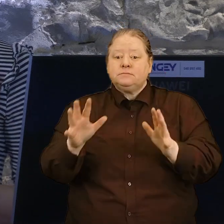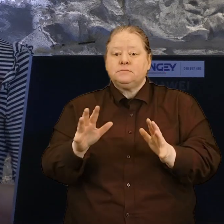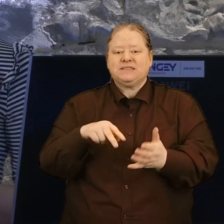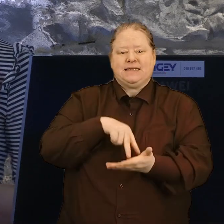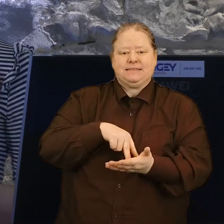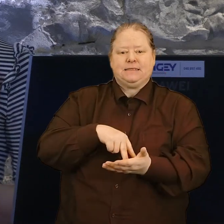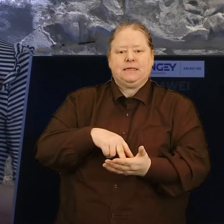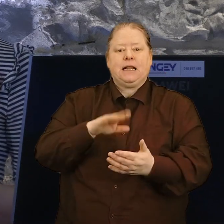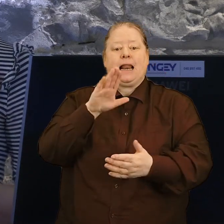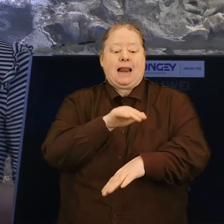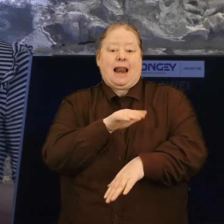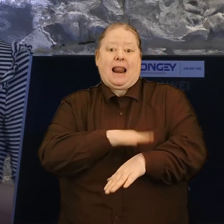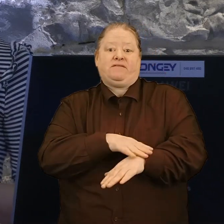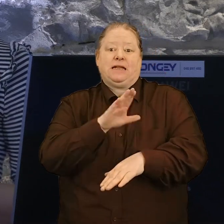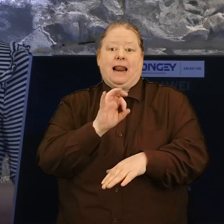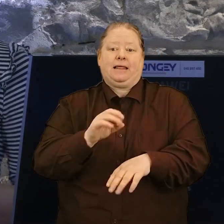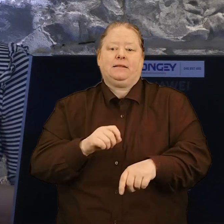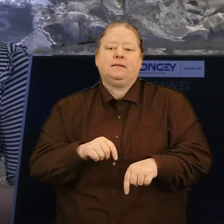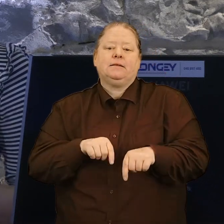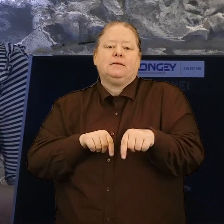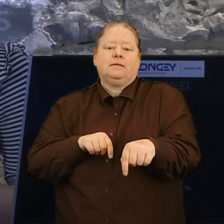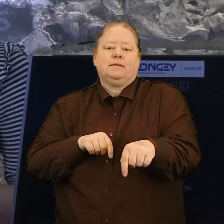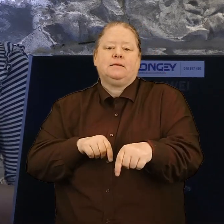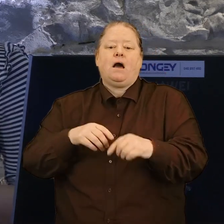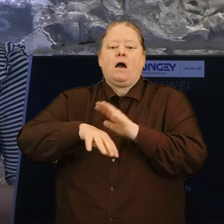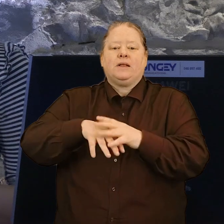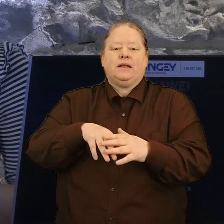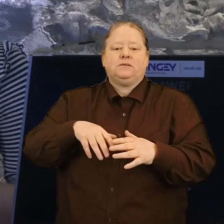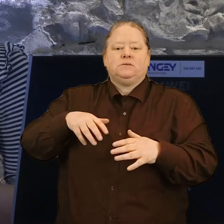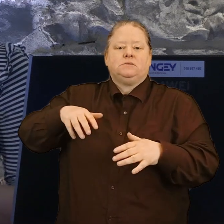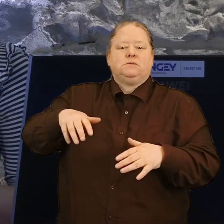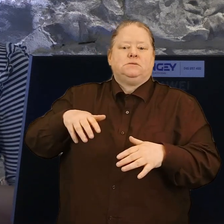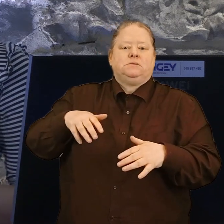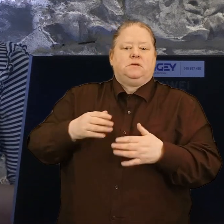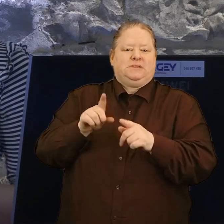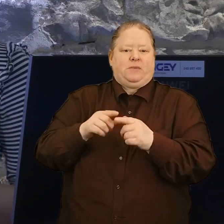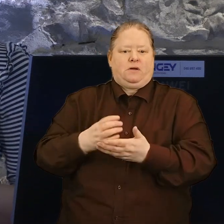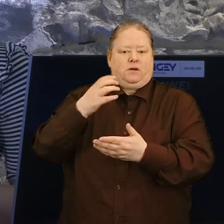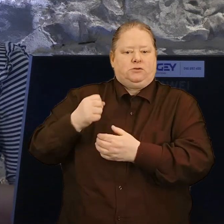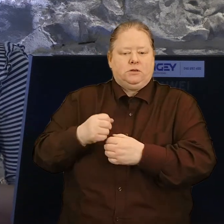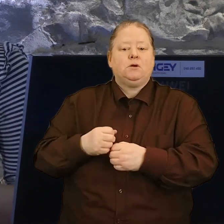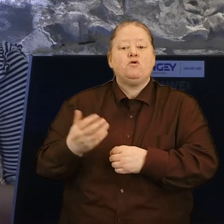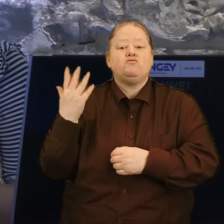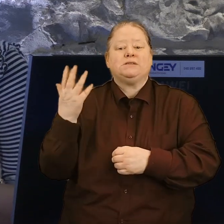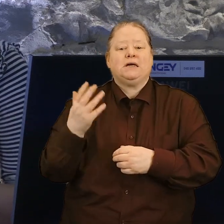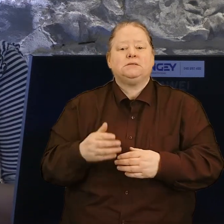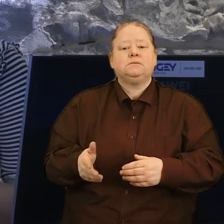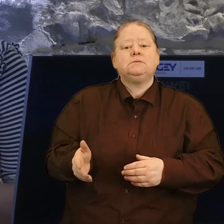leg being slightly advanced, the arm and hand of the same size sustaining the College cap. The right hand is raised as though urging, by a